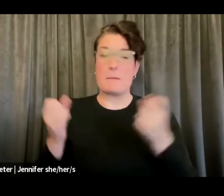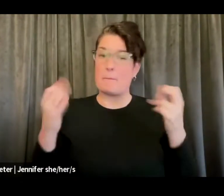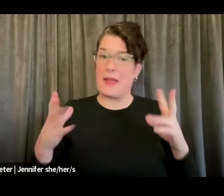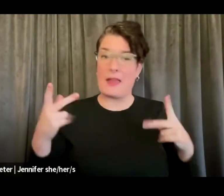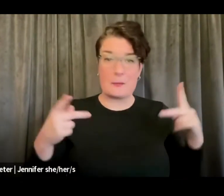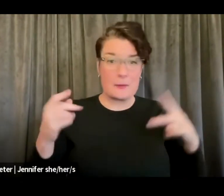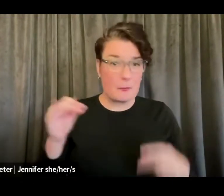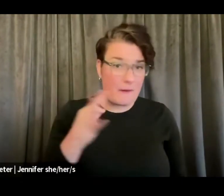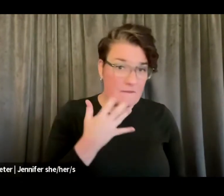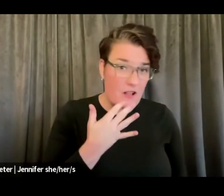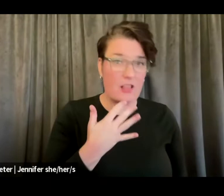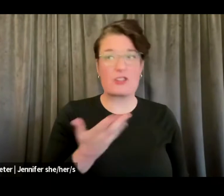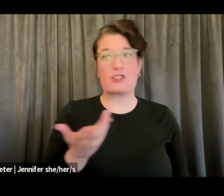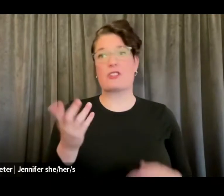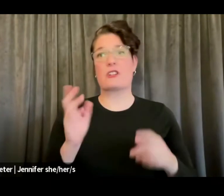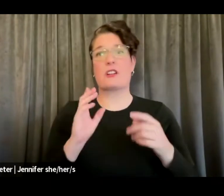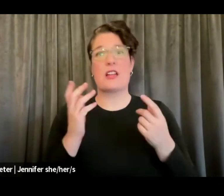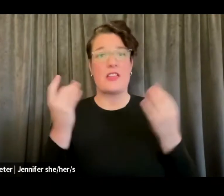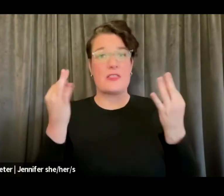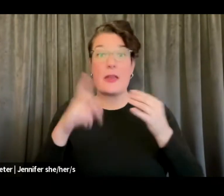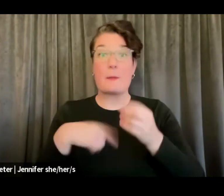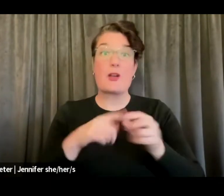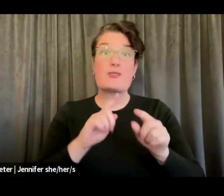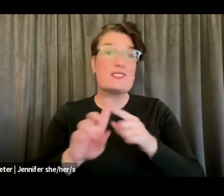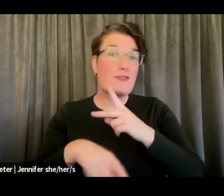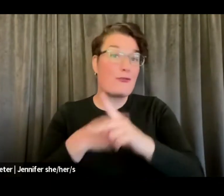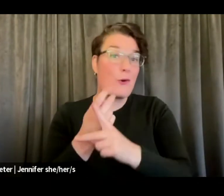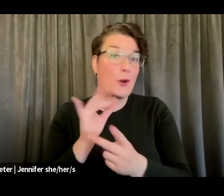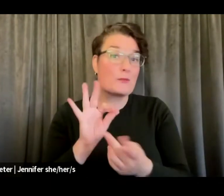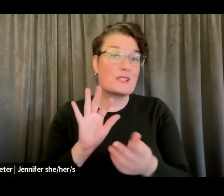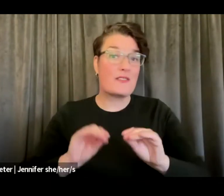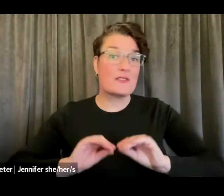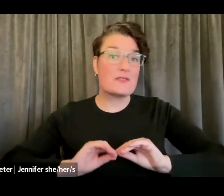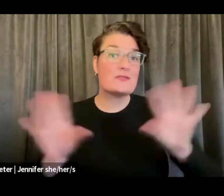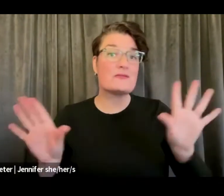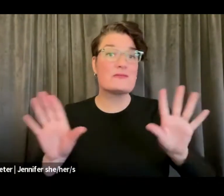of color and thinking about different forms of diaspora in our identities.